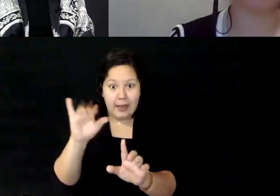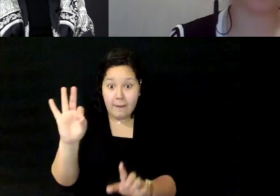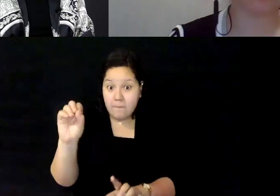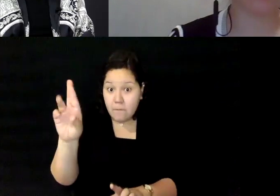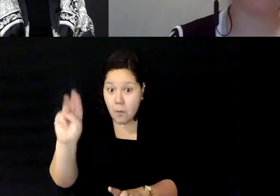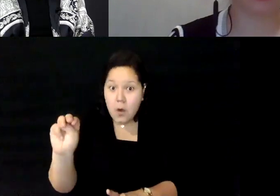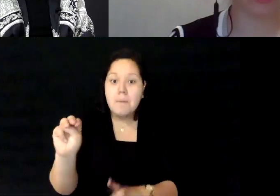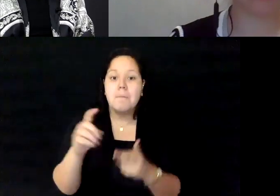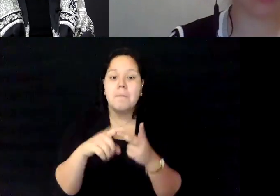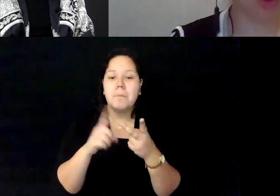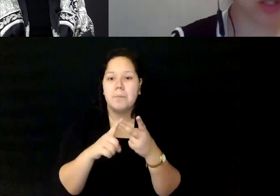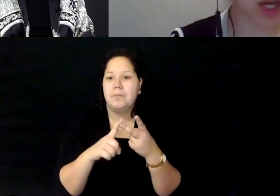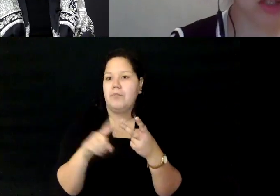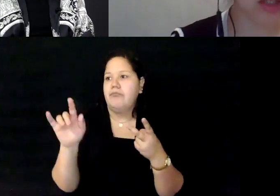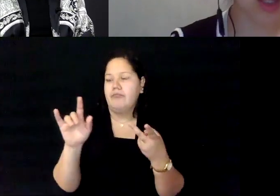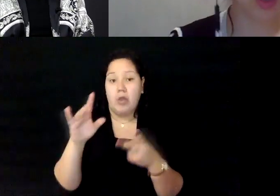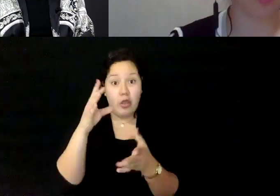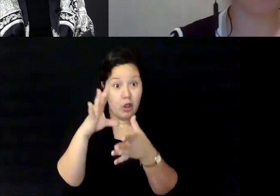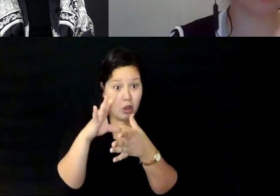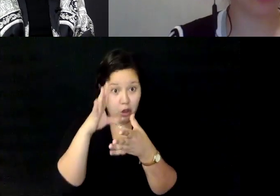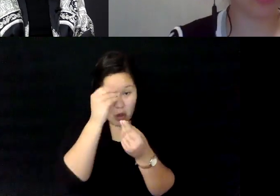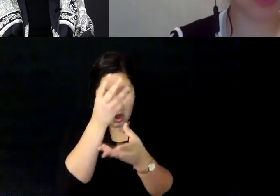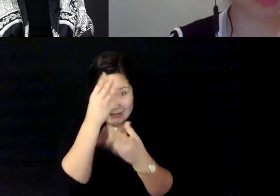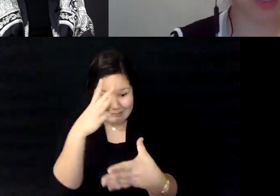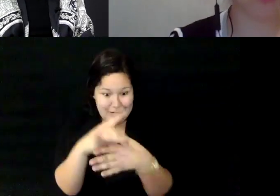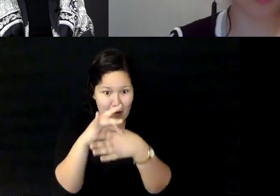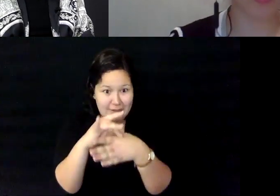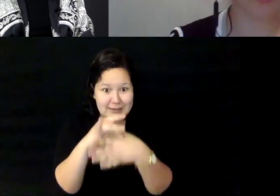in terms of, I think the content, and as you're speaking to now, like, also,